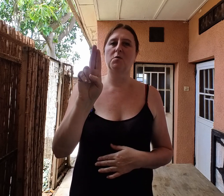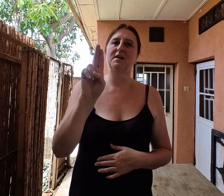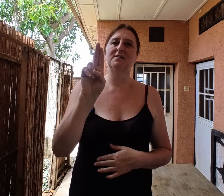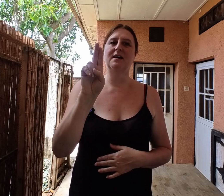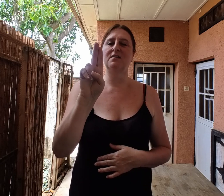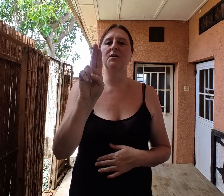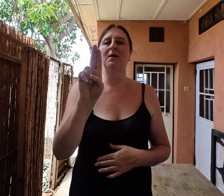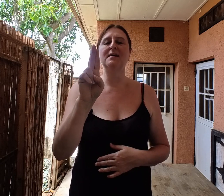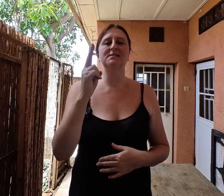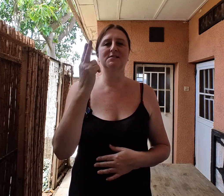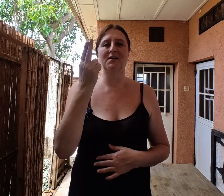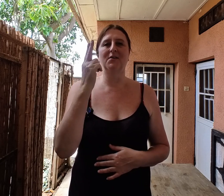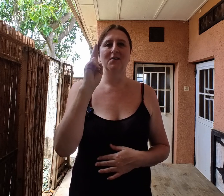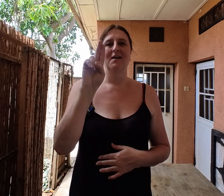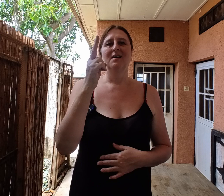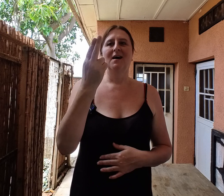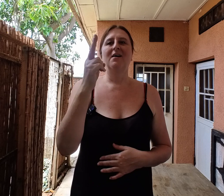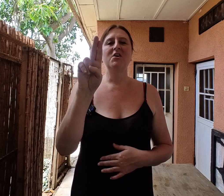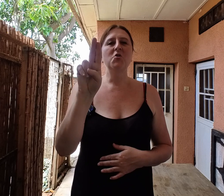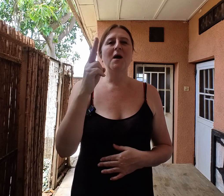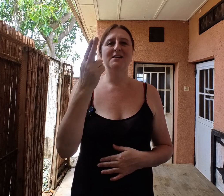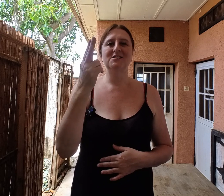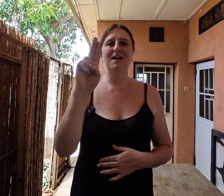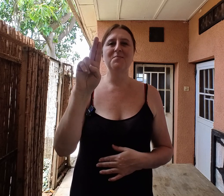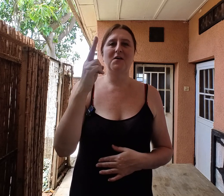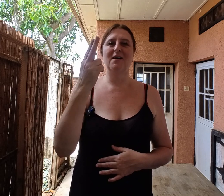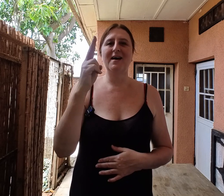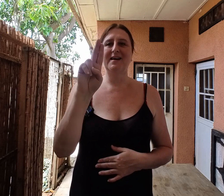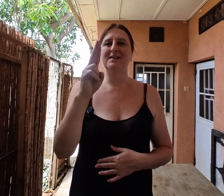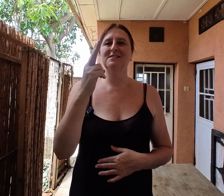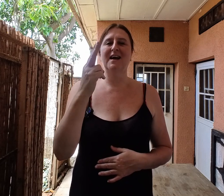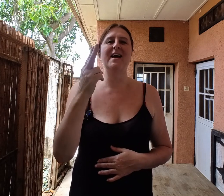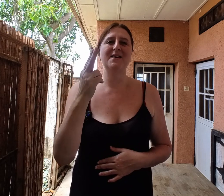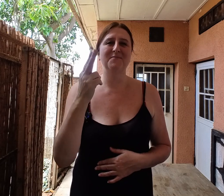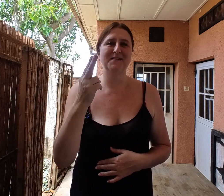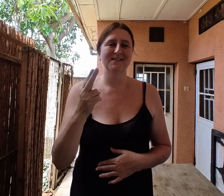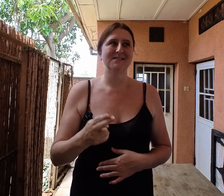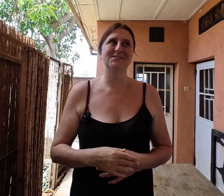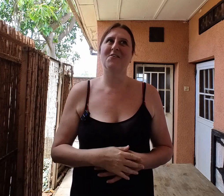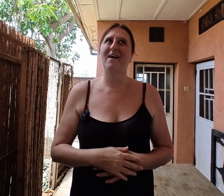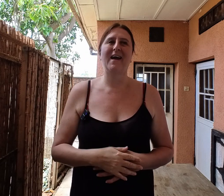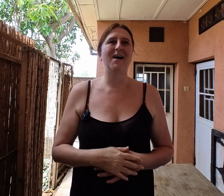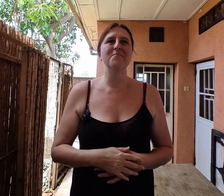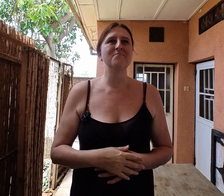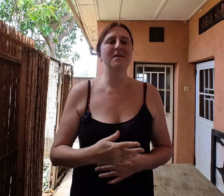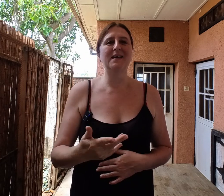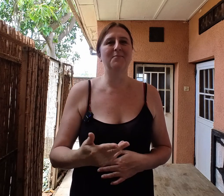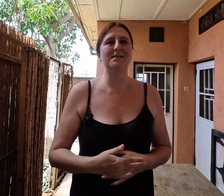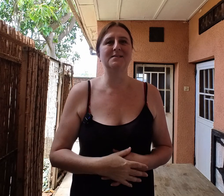in Rwanda and the US. So, our U handshape, our N handshape. Sorry, I'm making a mess